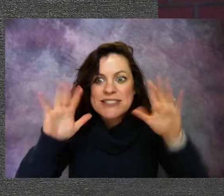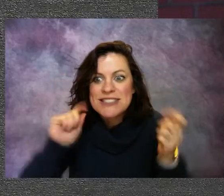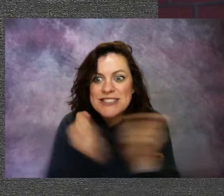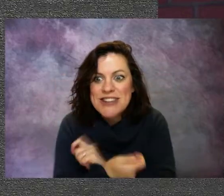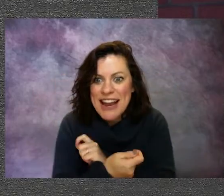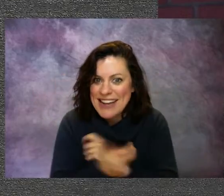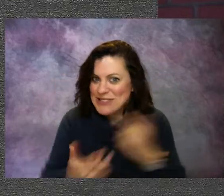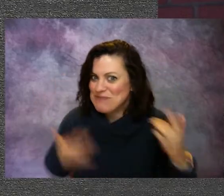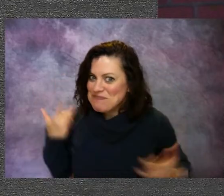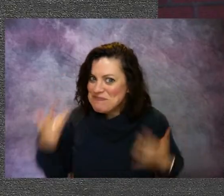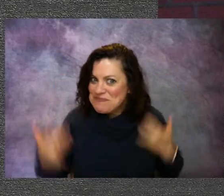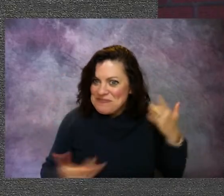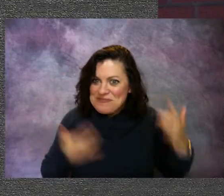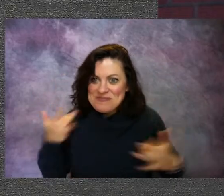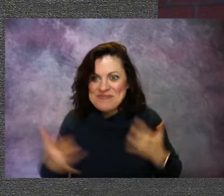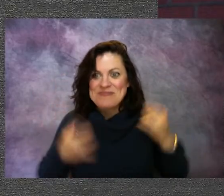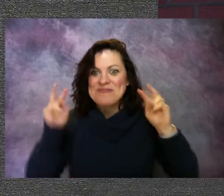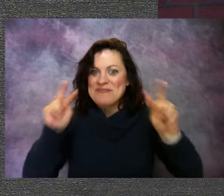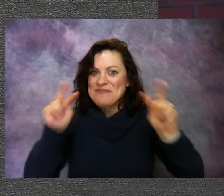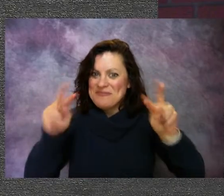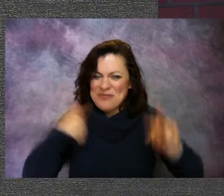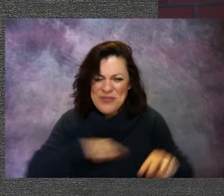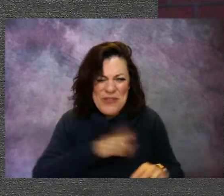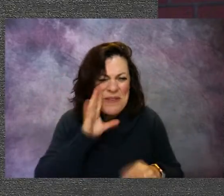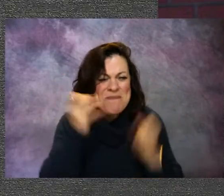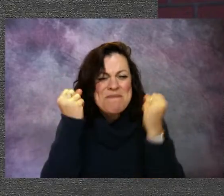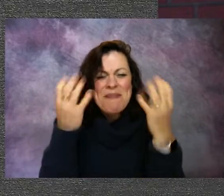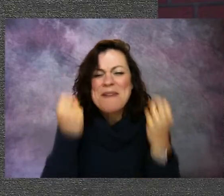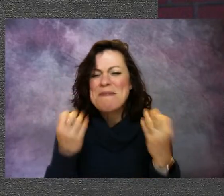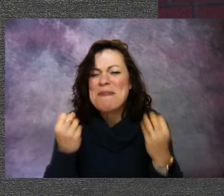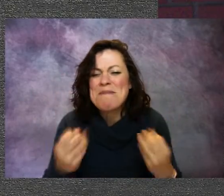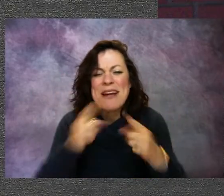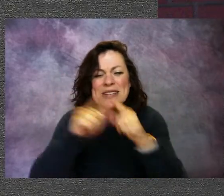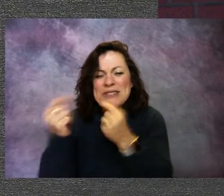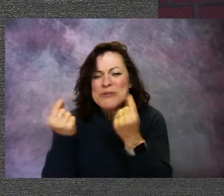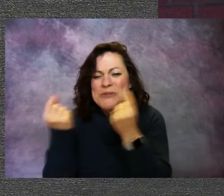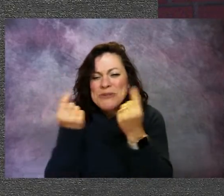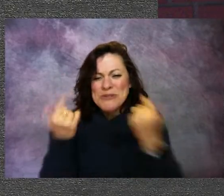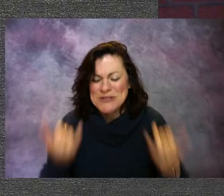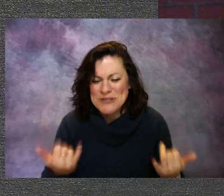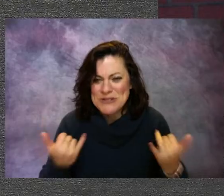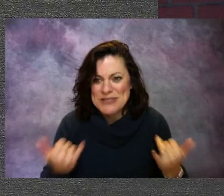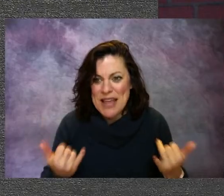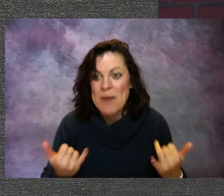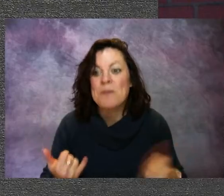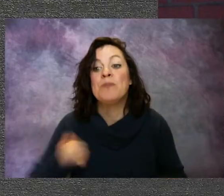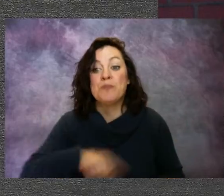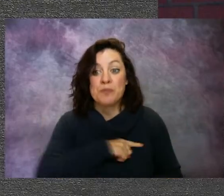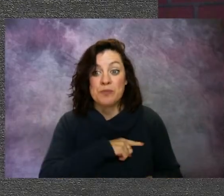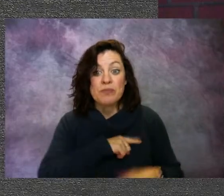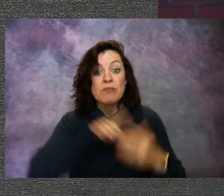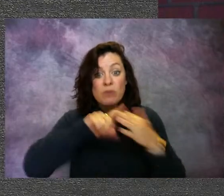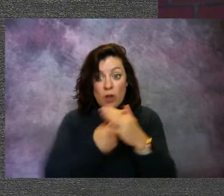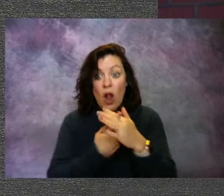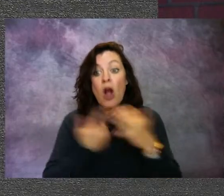for all the things we're gonna do today. We're gonna start today by talking about the different types of weather.